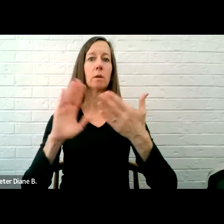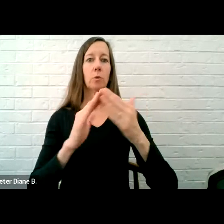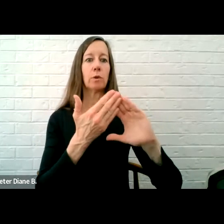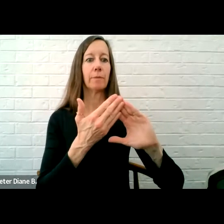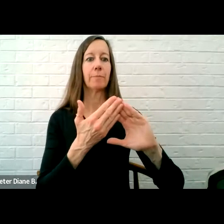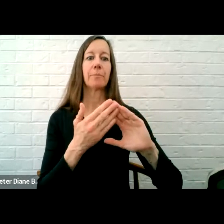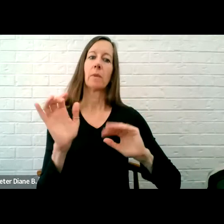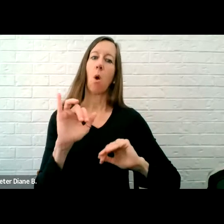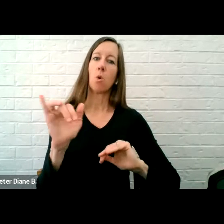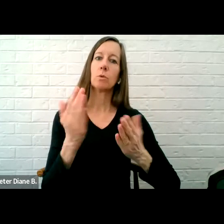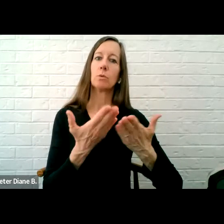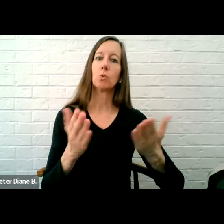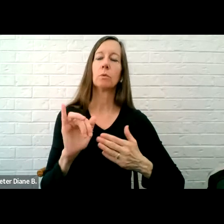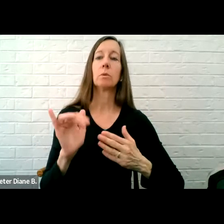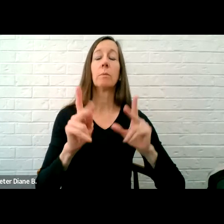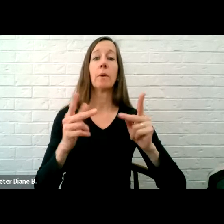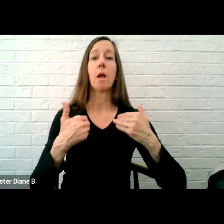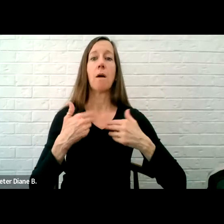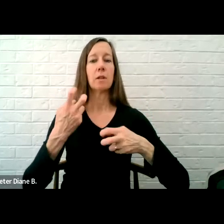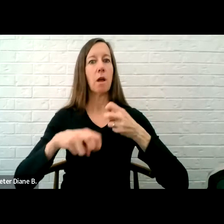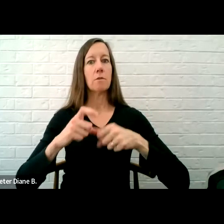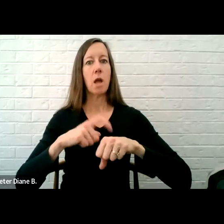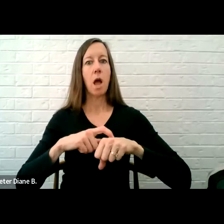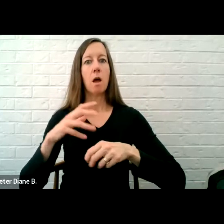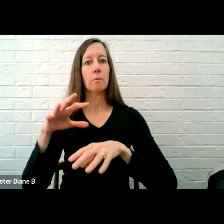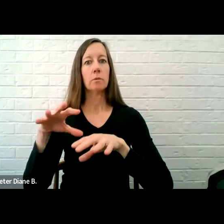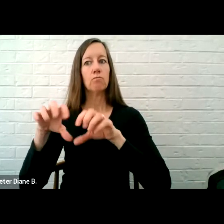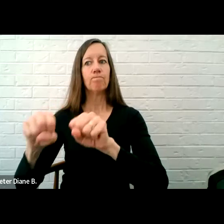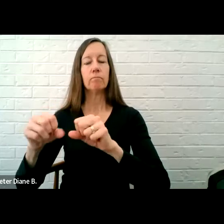obtaining housing in in communities, that the in which they want to live,